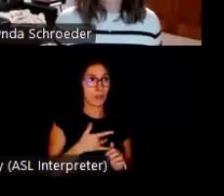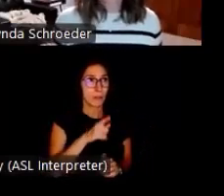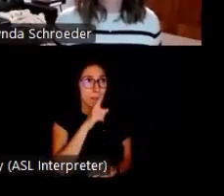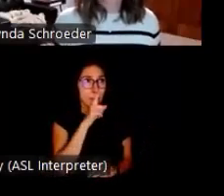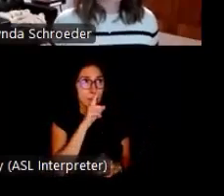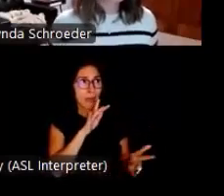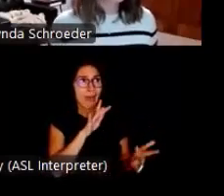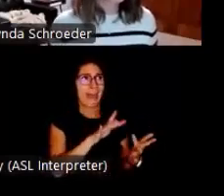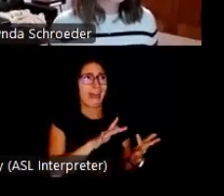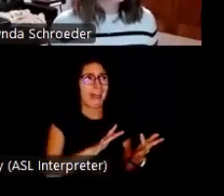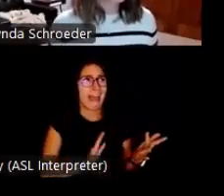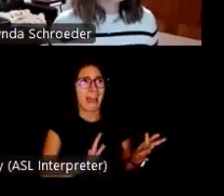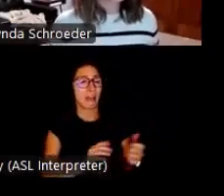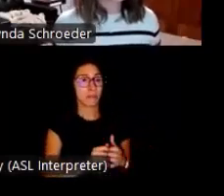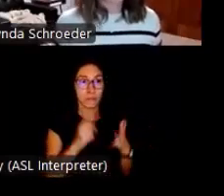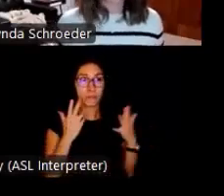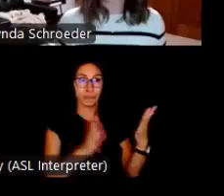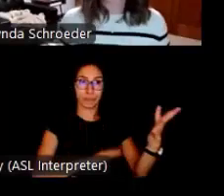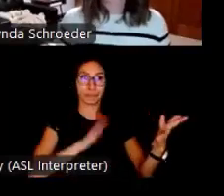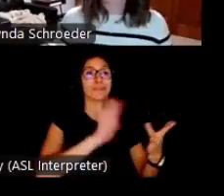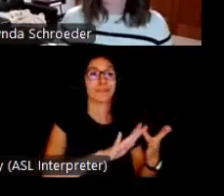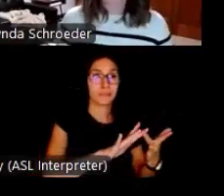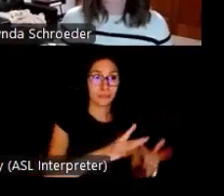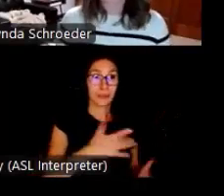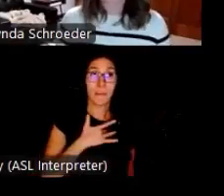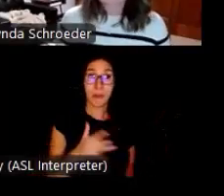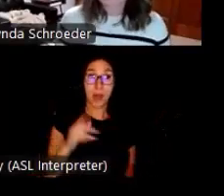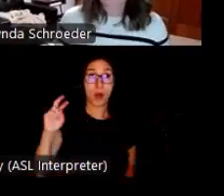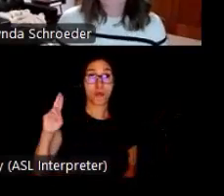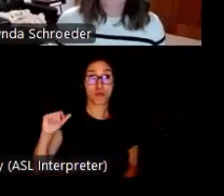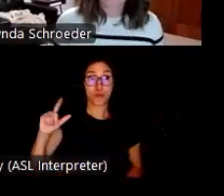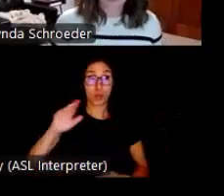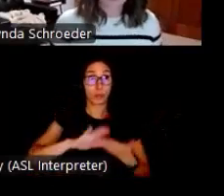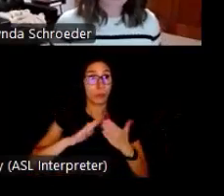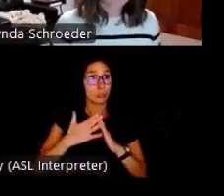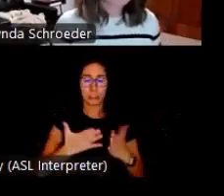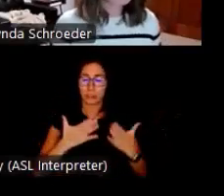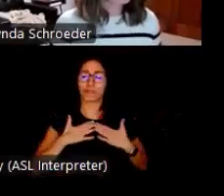Rural communities tend to be relational. And that will really benefit your projects.